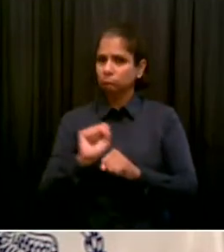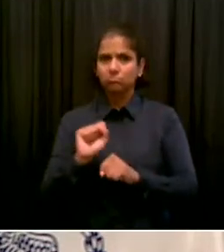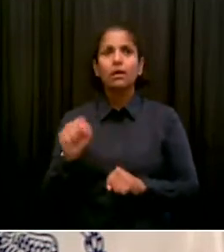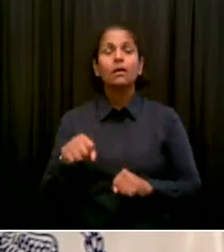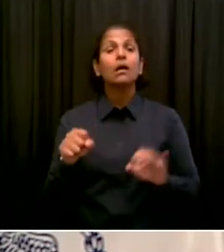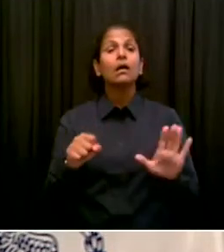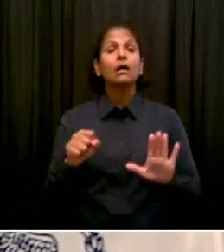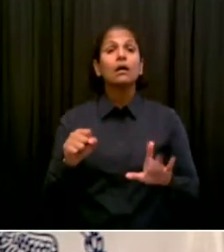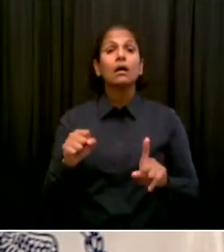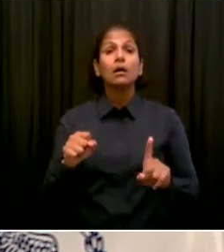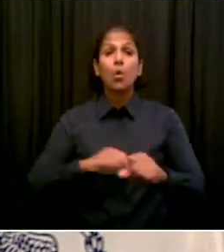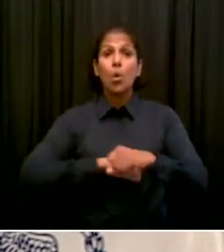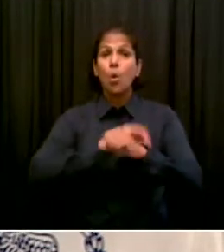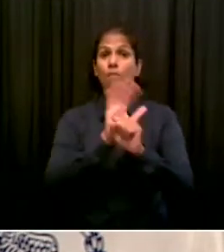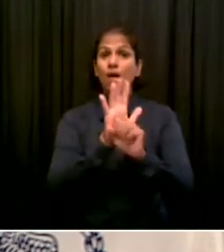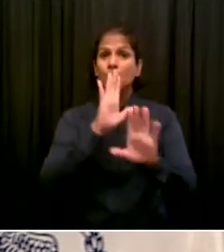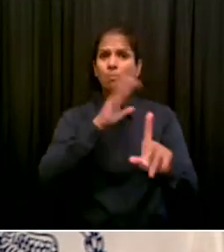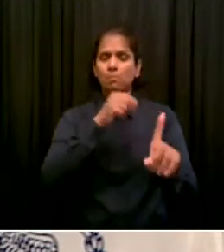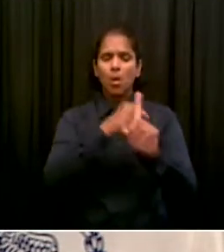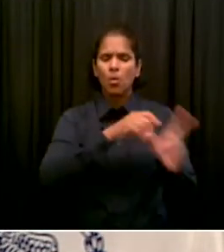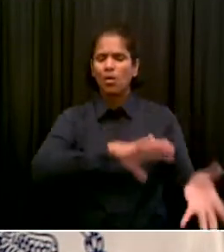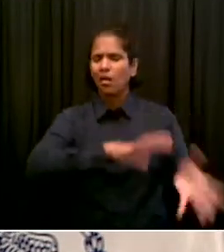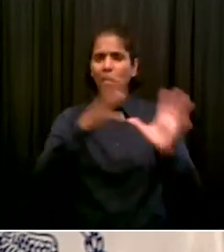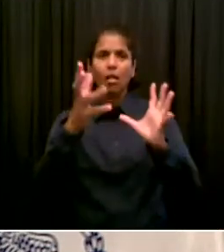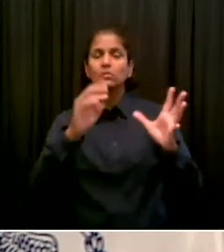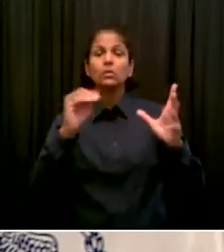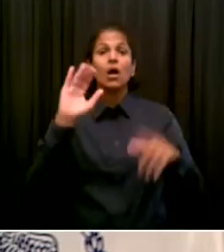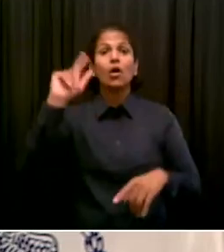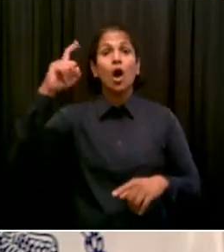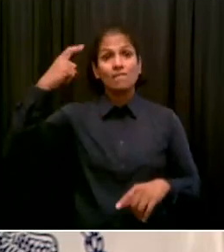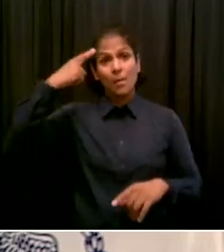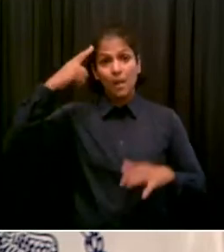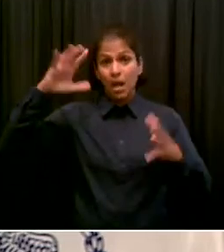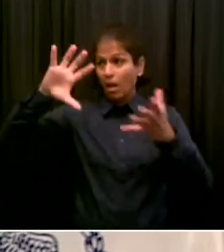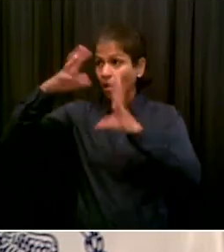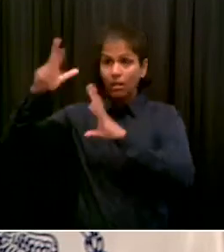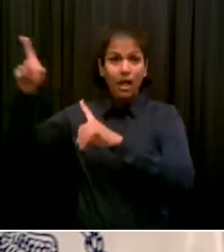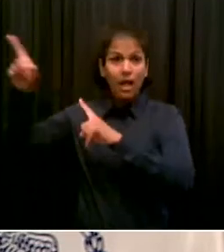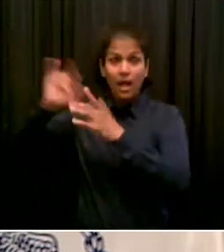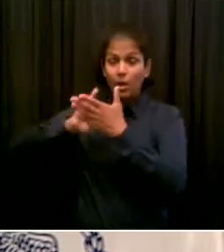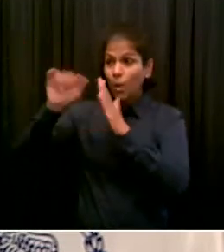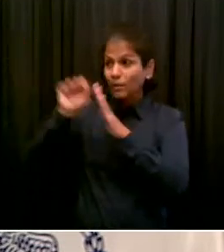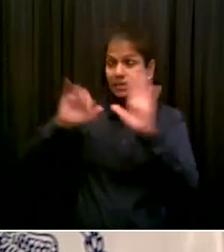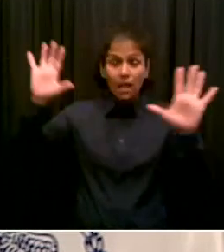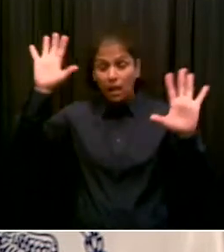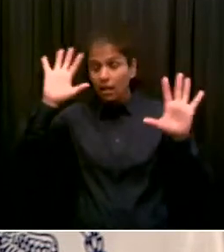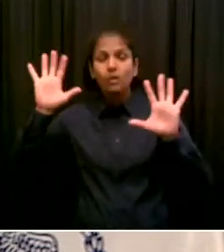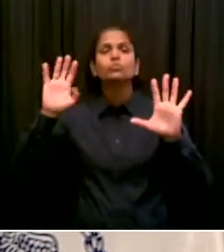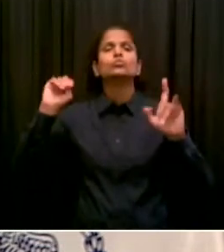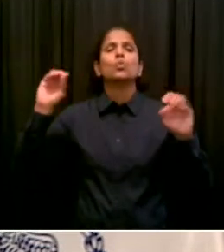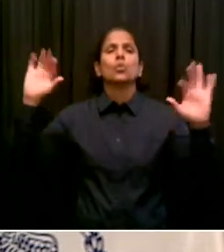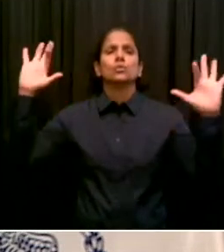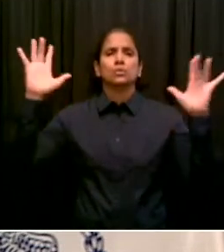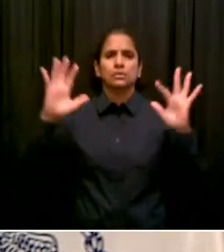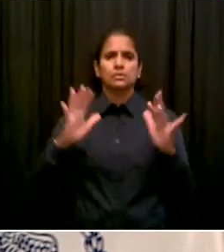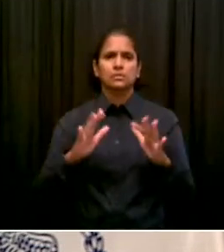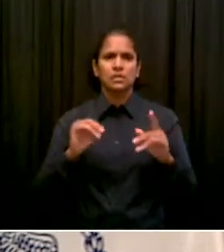BELEIVEI N FUNDMAENTALLY. I WAS PROUD TO SIGN THAT AND SUPPORT THAT LEGISLATION.